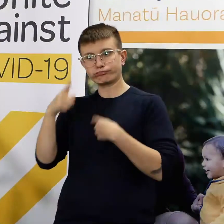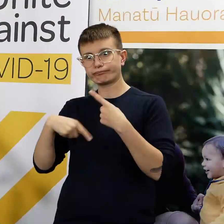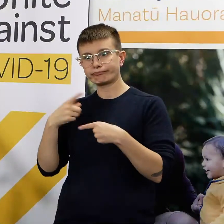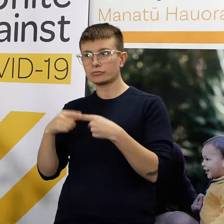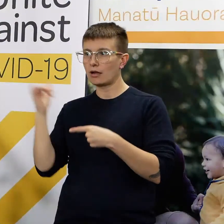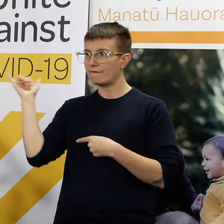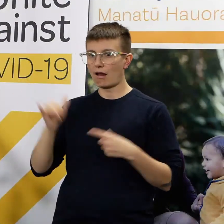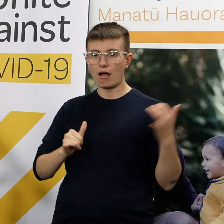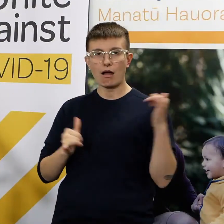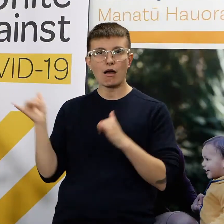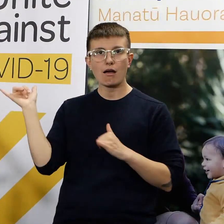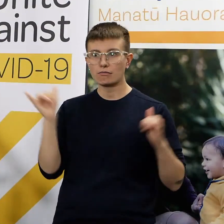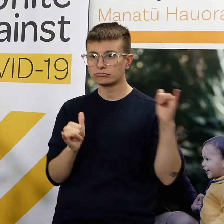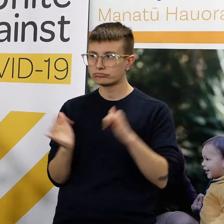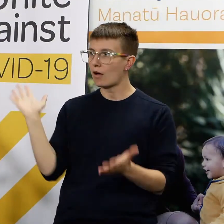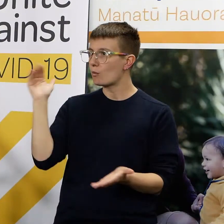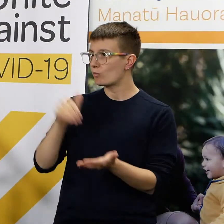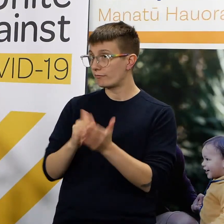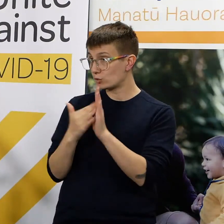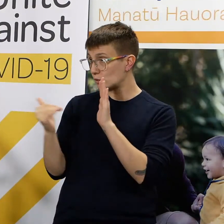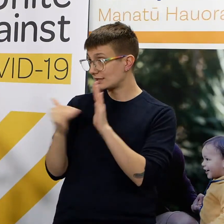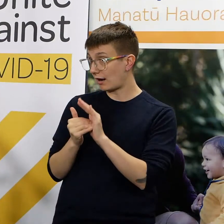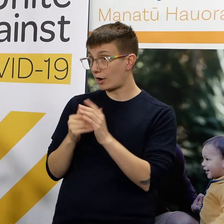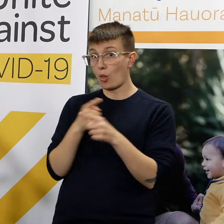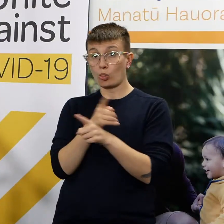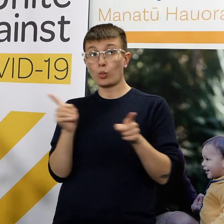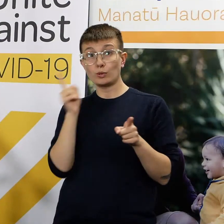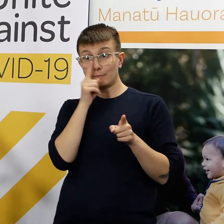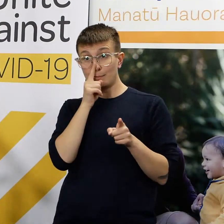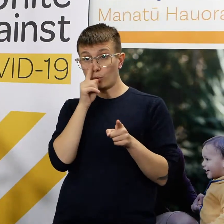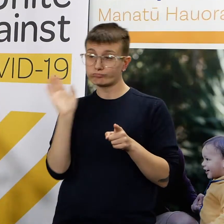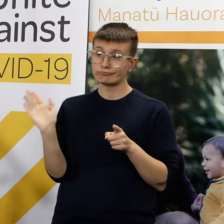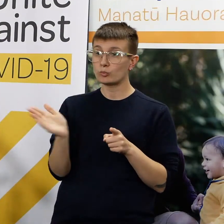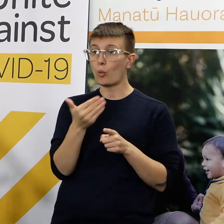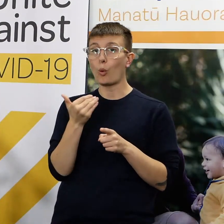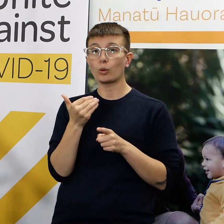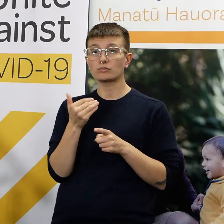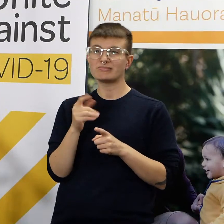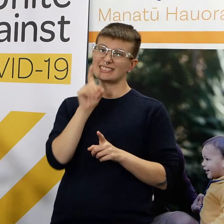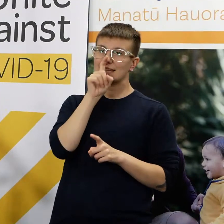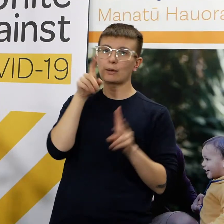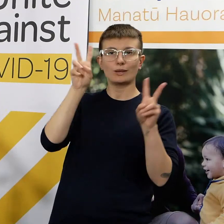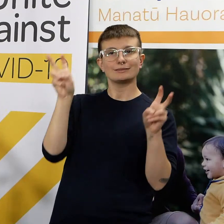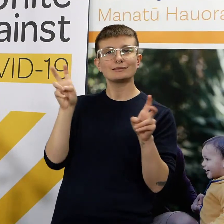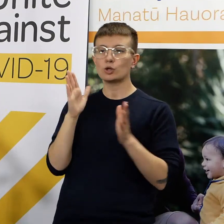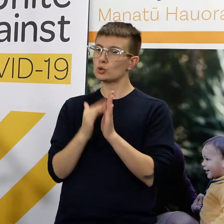spread of COVID-19, and that is why we have the requirement for managed